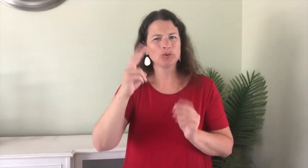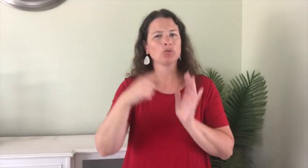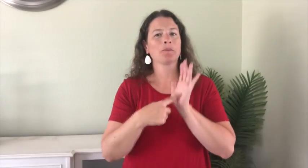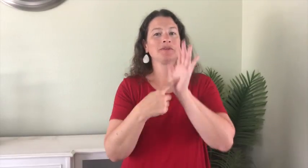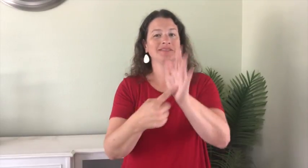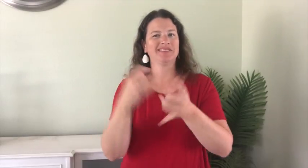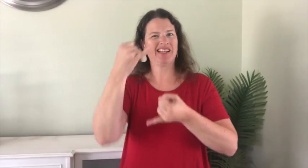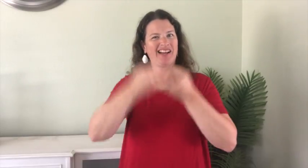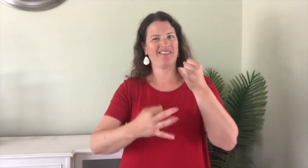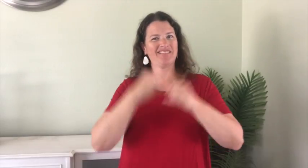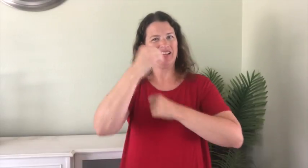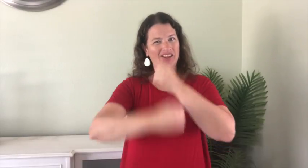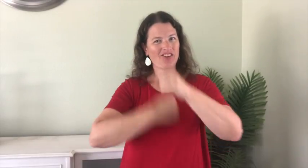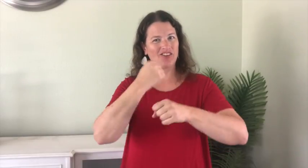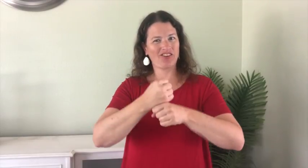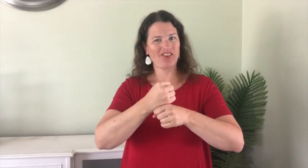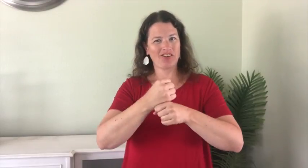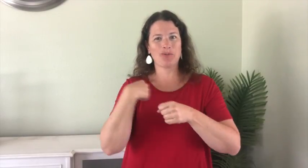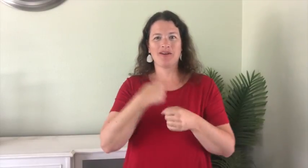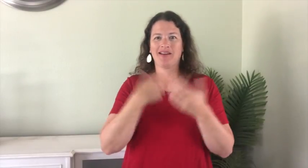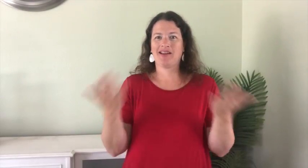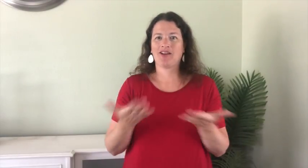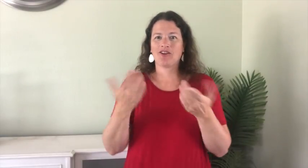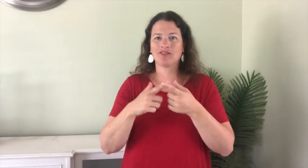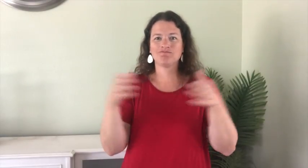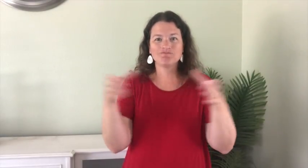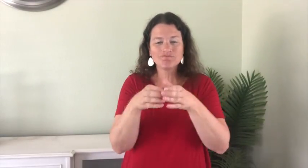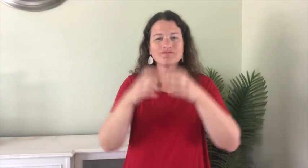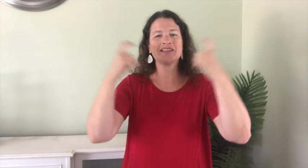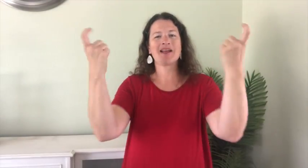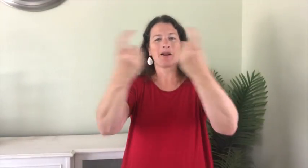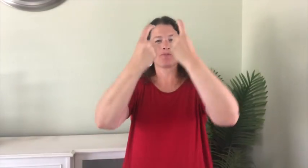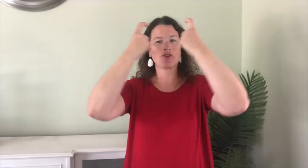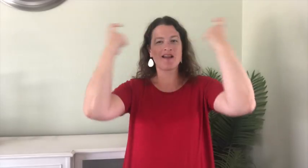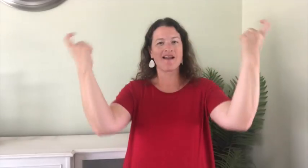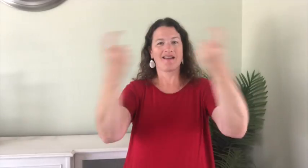So #2 represents the end of our school year. Here we